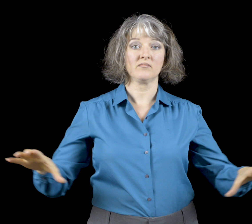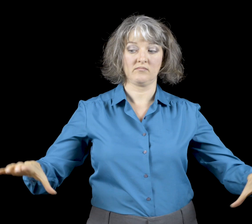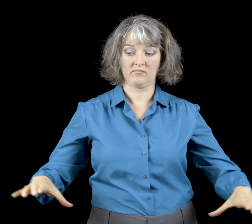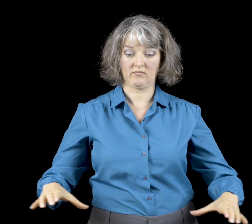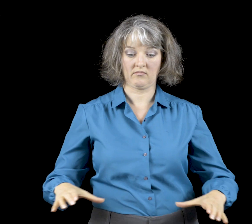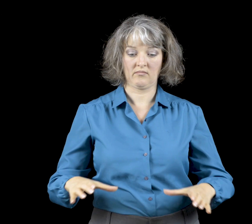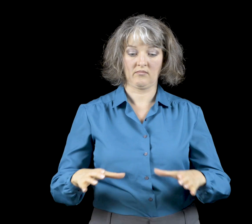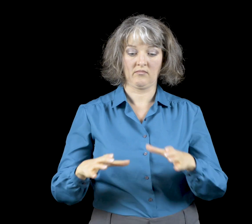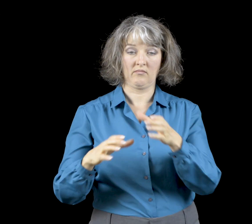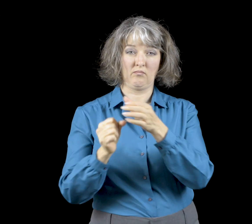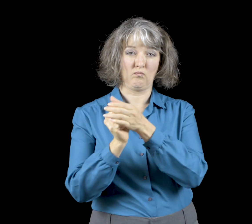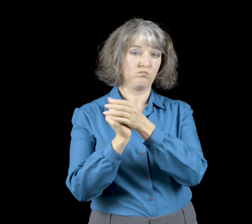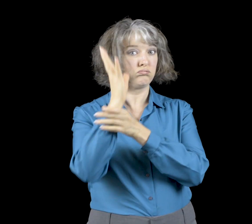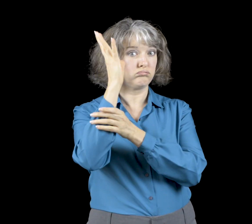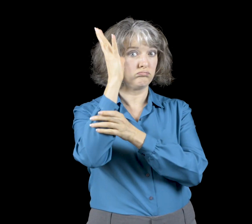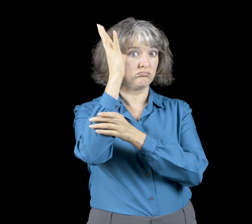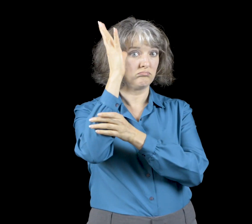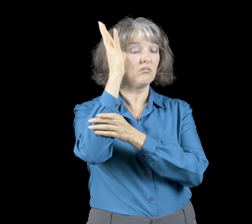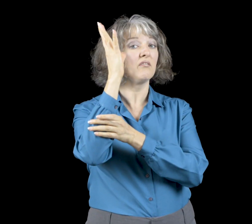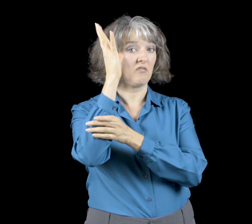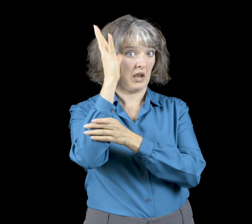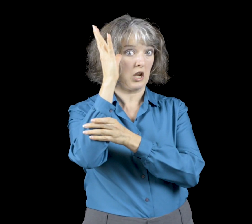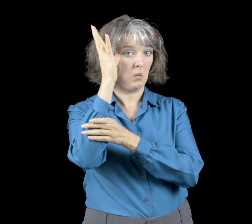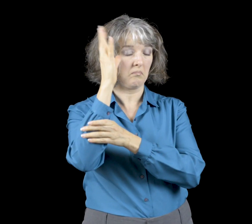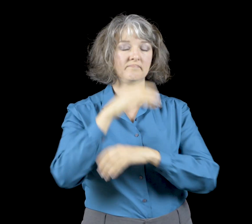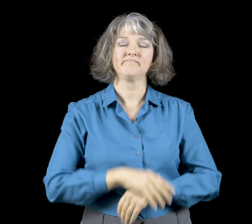[Open five hand shapes for volcano with eruption.]